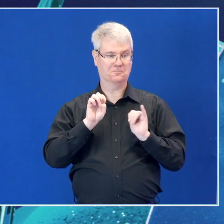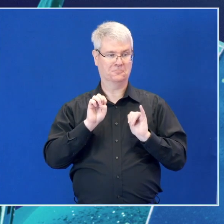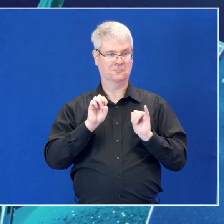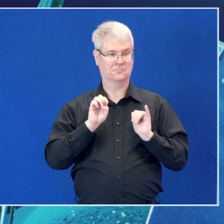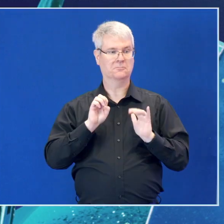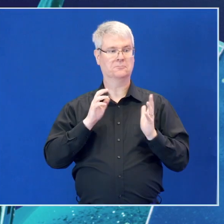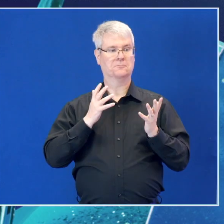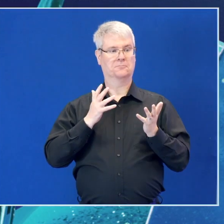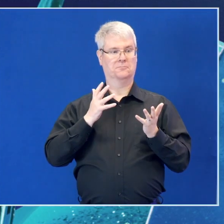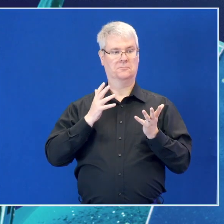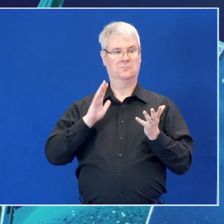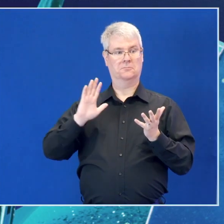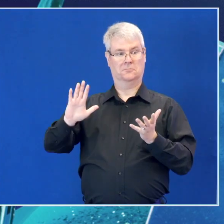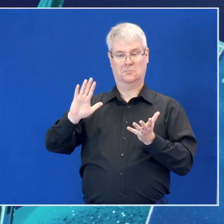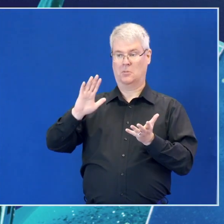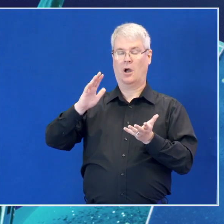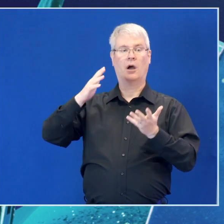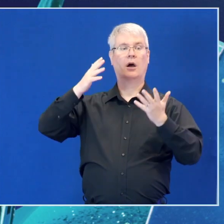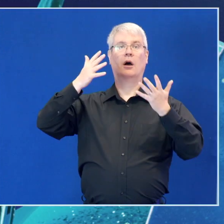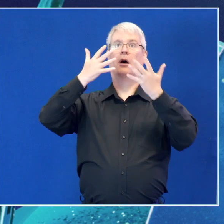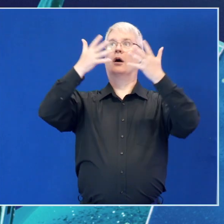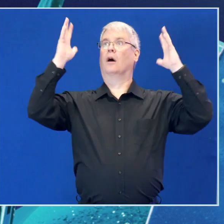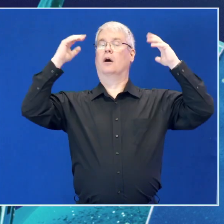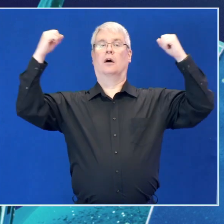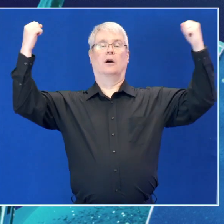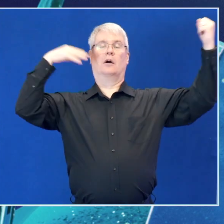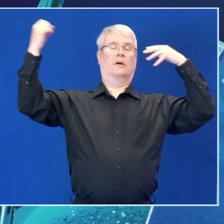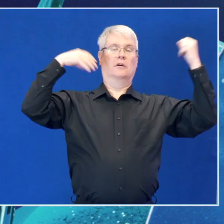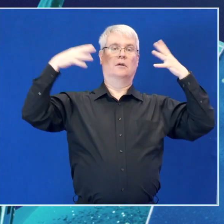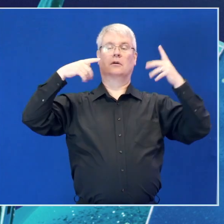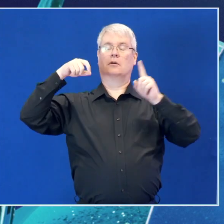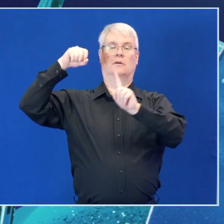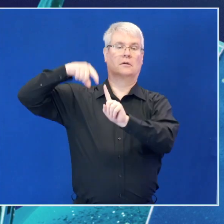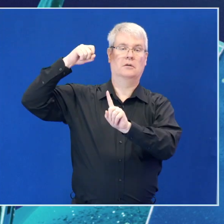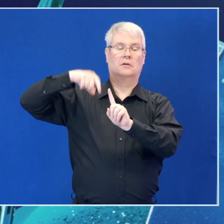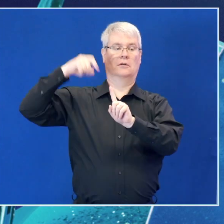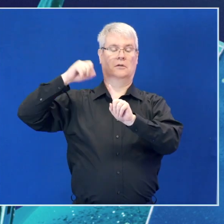and the noise and focus on what's relevant at that time.